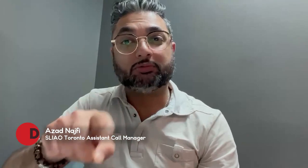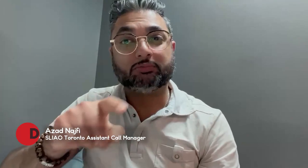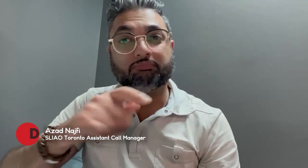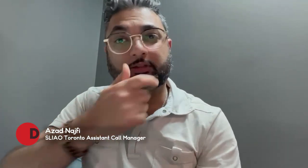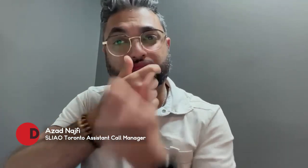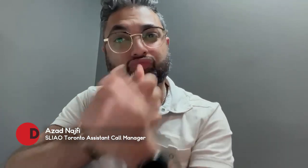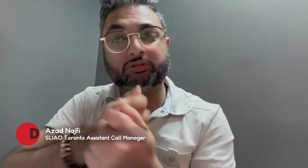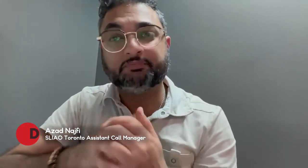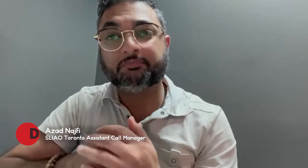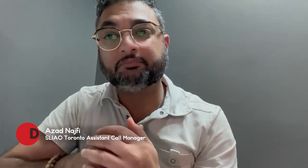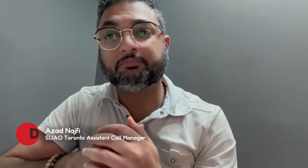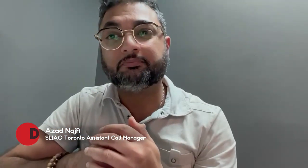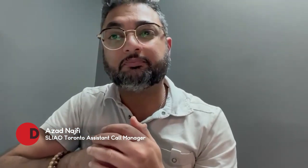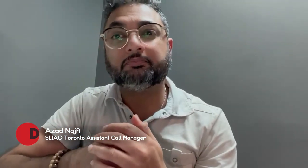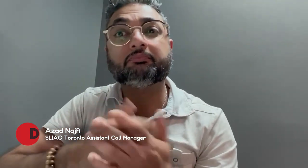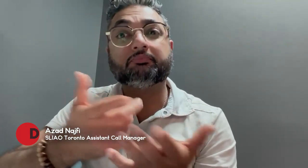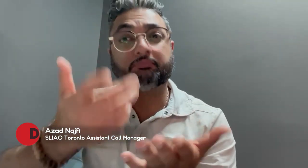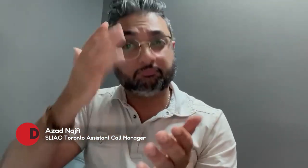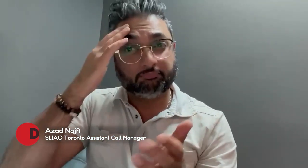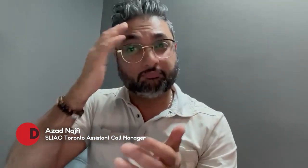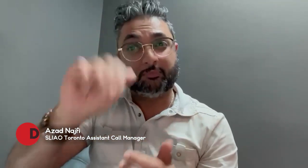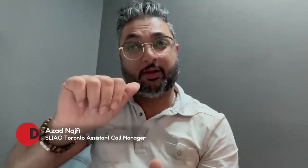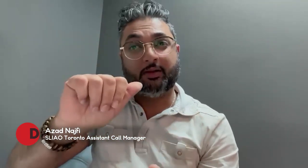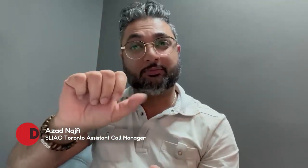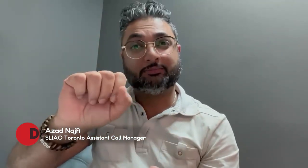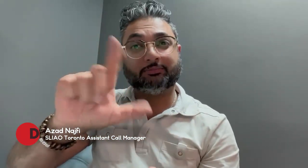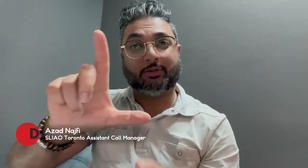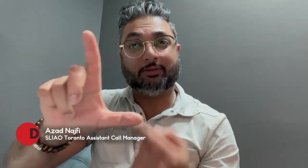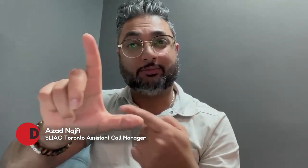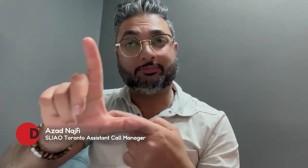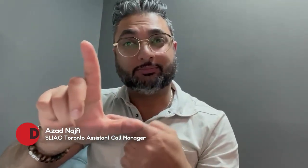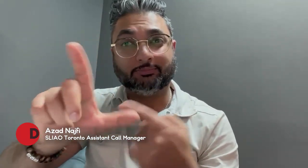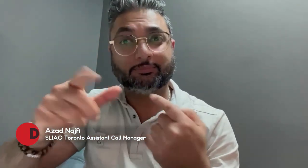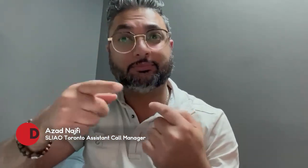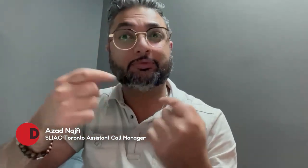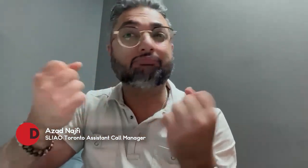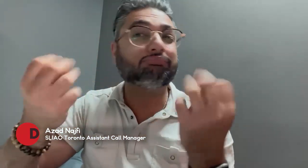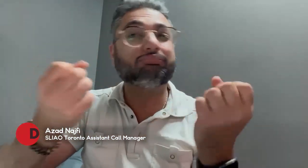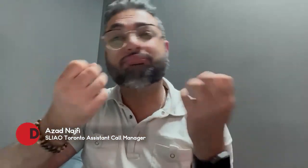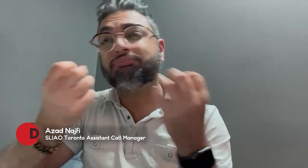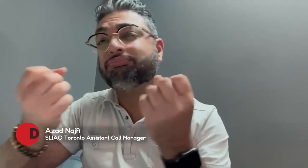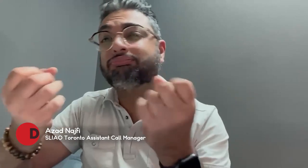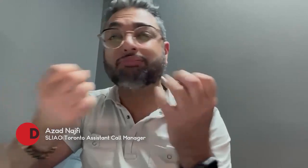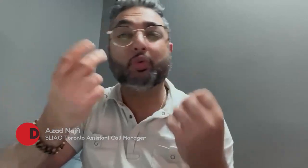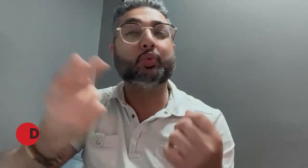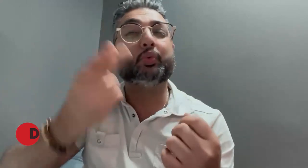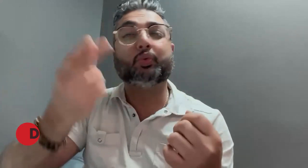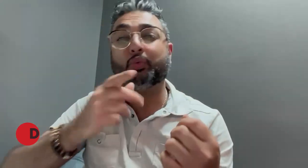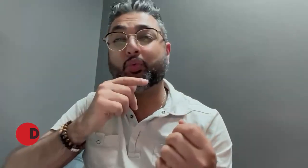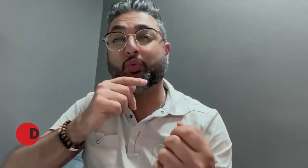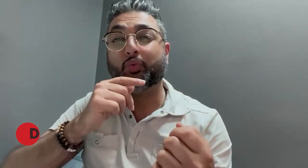This is an interesting question! We know that communication in ASL belongs to